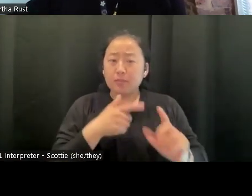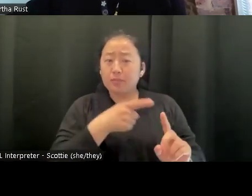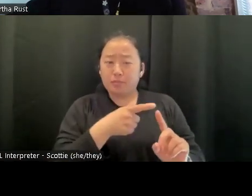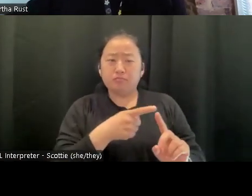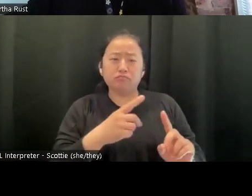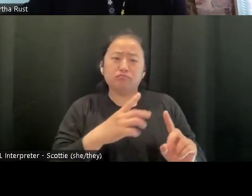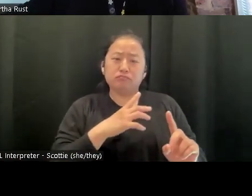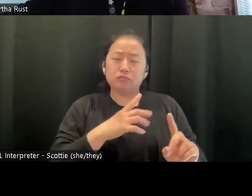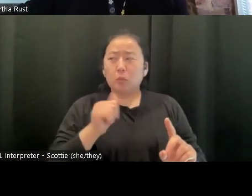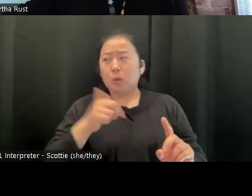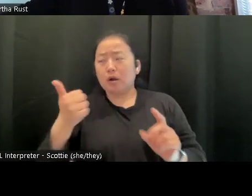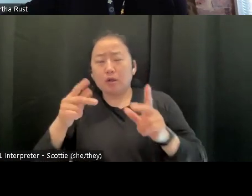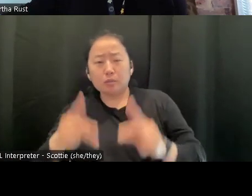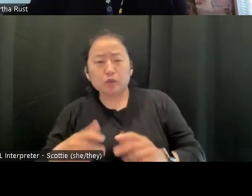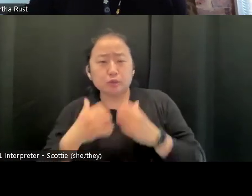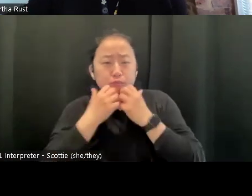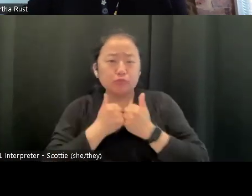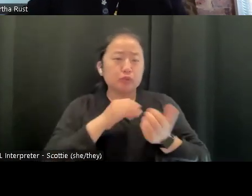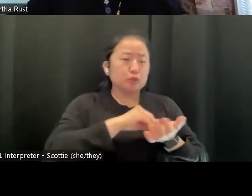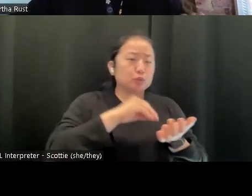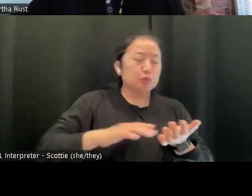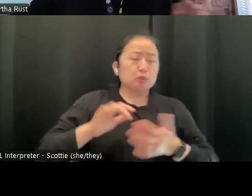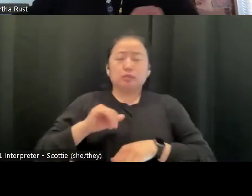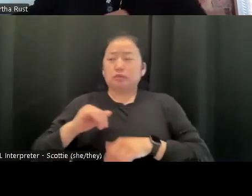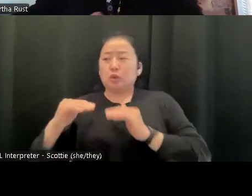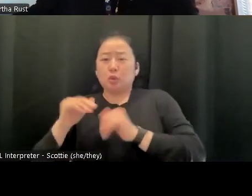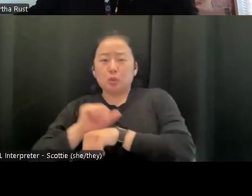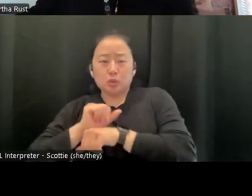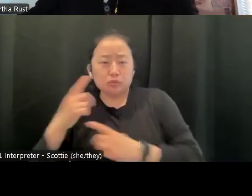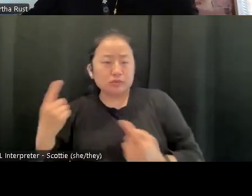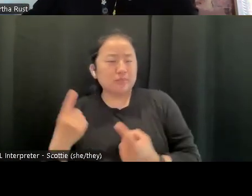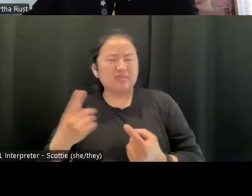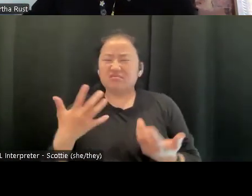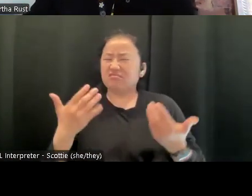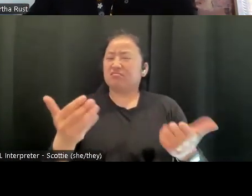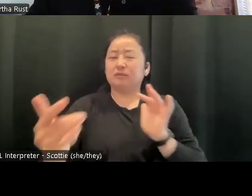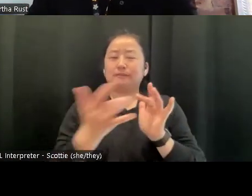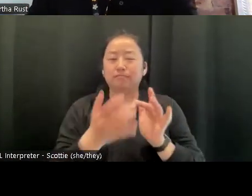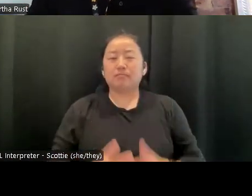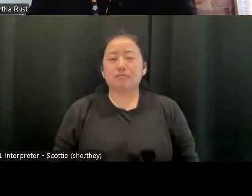a loved one, a student, an employee or anyone else, please feel free to get in touch.